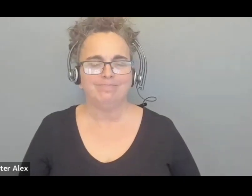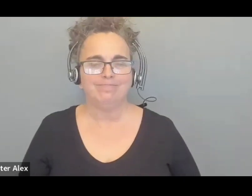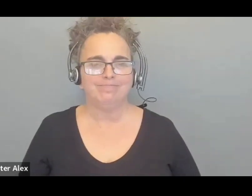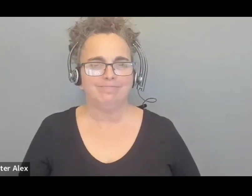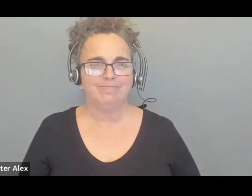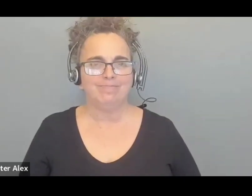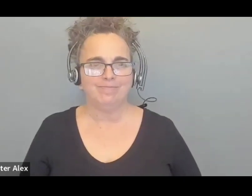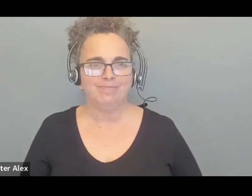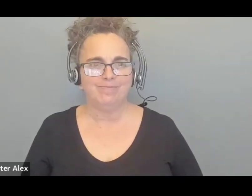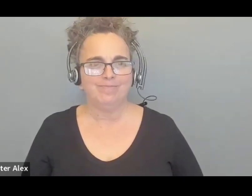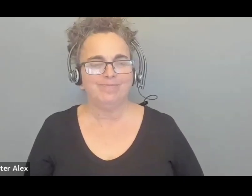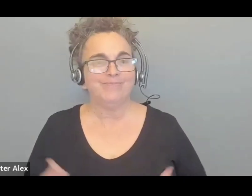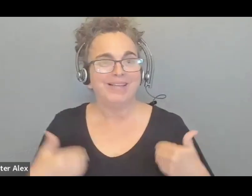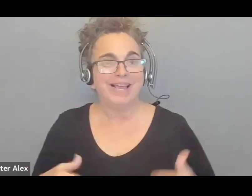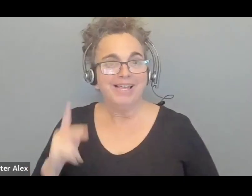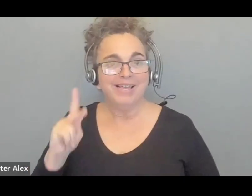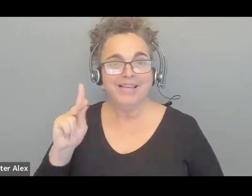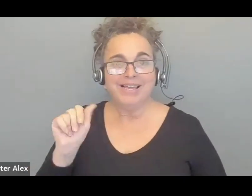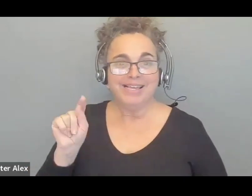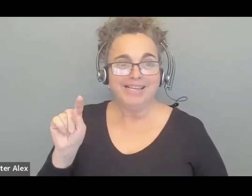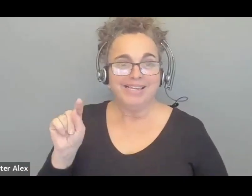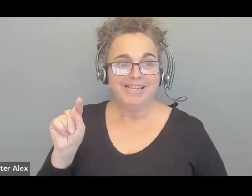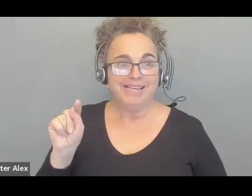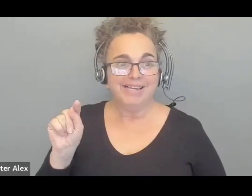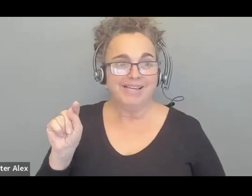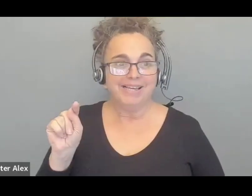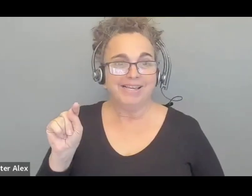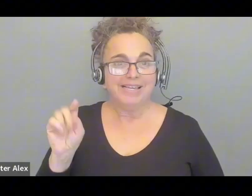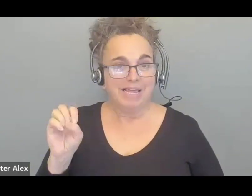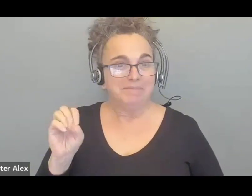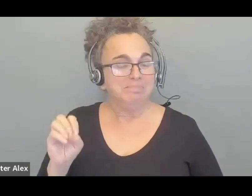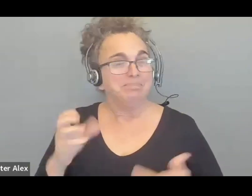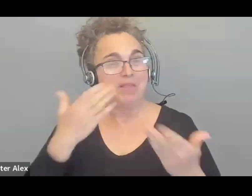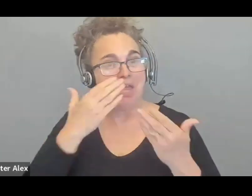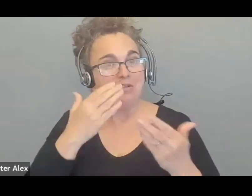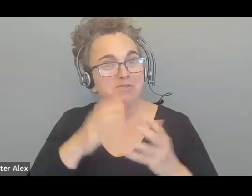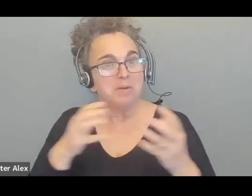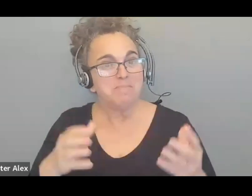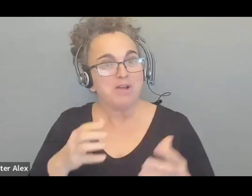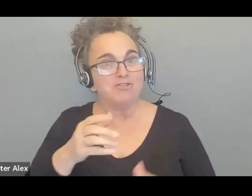This is Kate. Thank you all so much for these lovely introductions